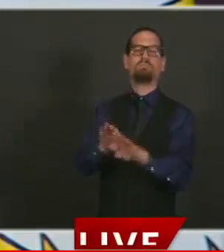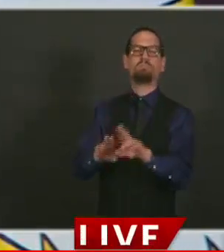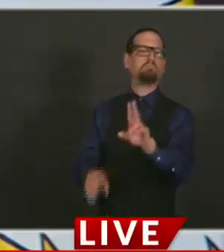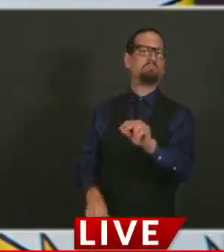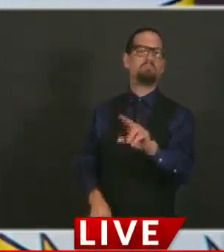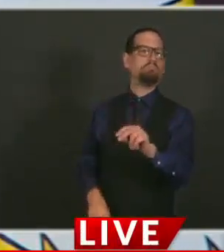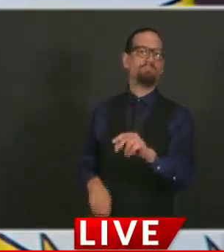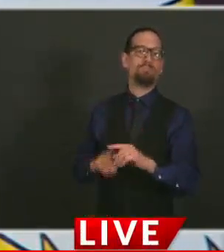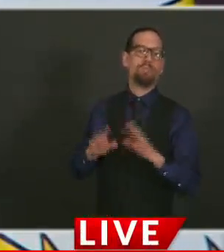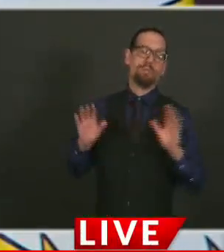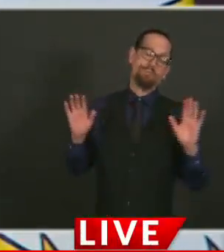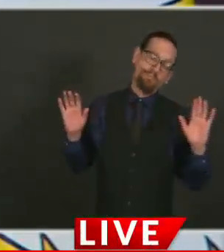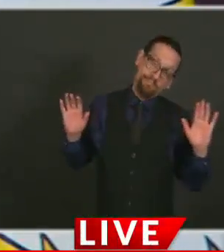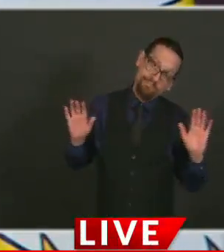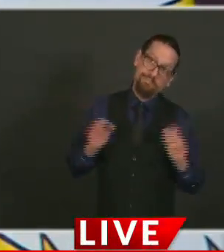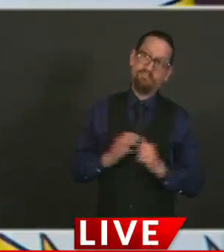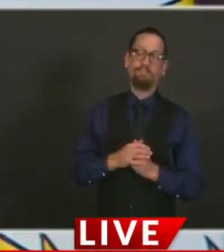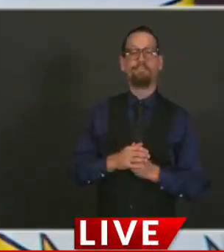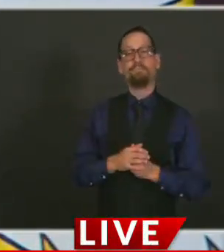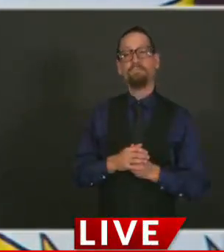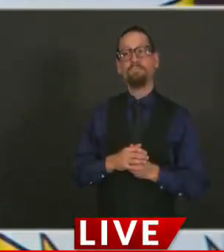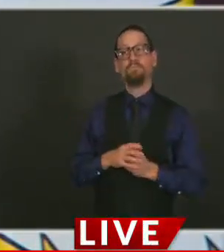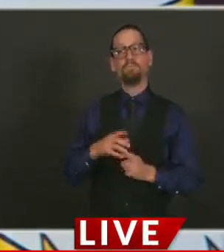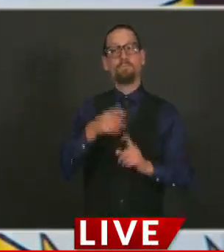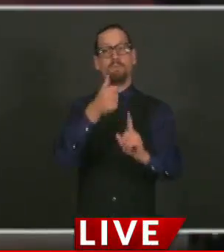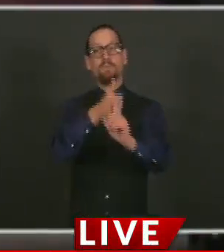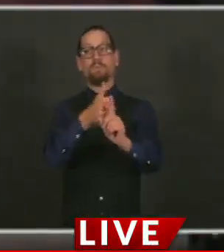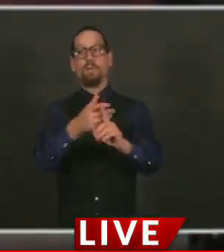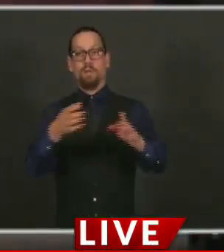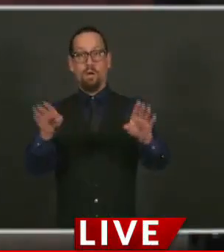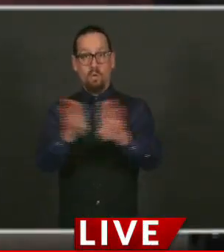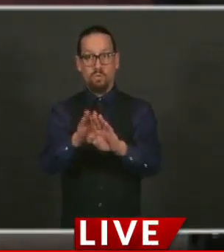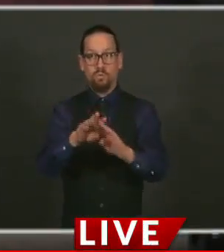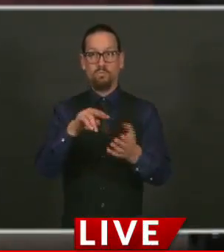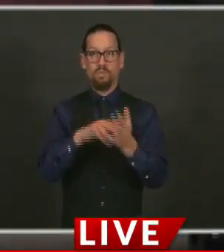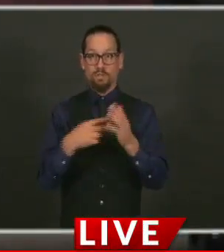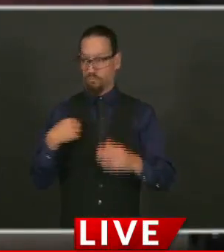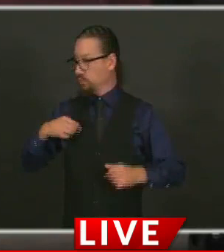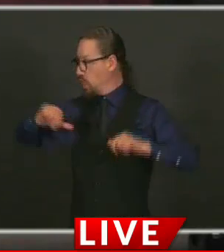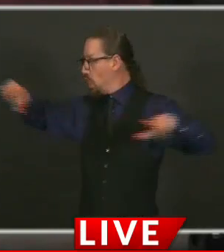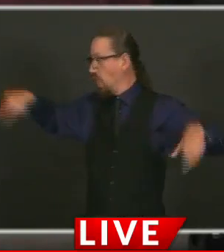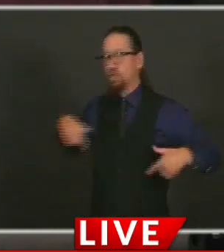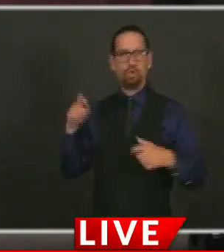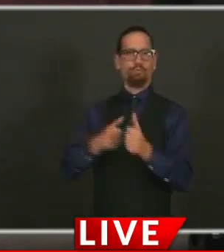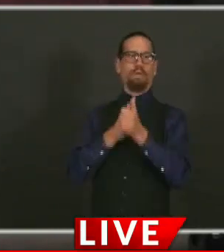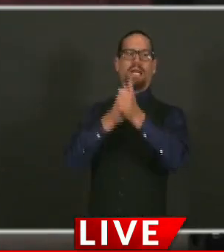IT IS NOT NECESSARILY THE RIGHT ANSWER TO CLOSE THAT SCHOOL, AND I DON'T THINK YOU CAN INFER THAT BECAUSE THEY DID IT, PROVIDENCE